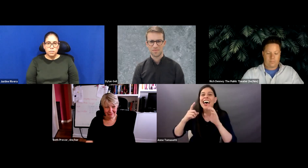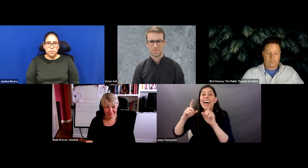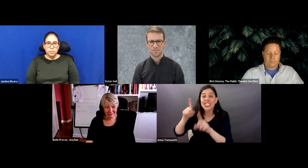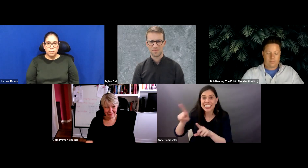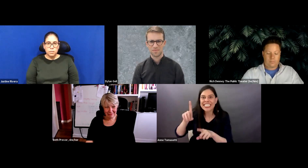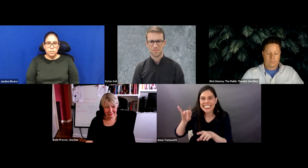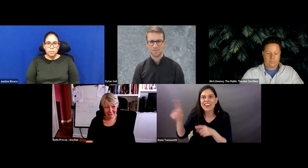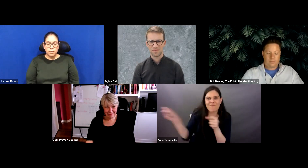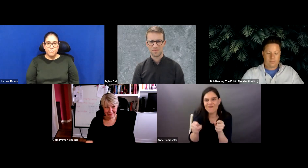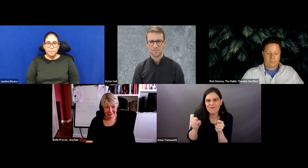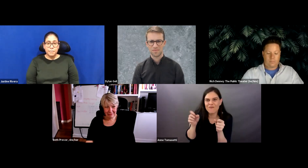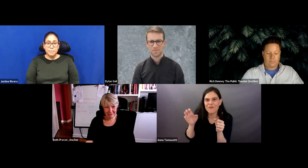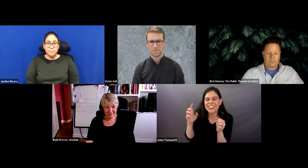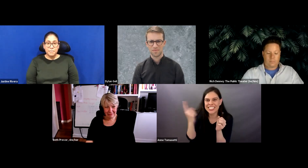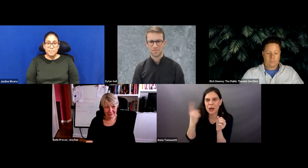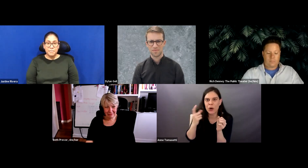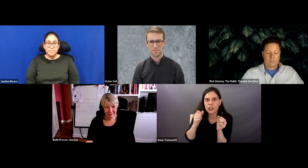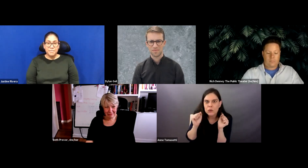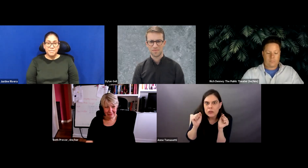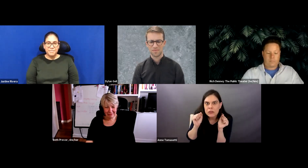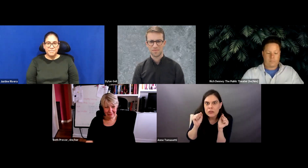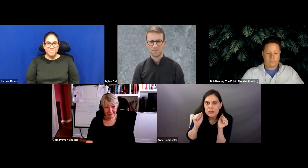little tricky with songs and when Deaf people interpret them,